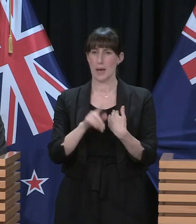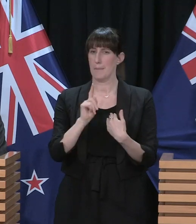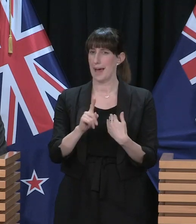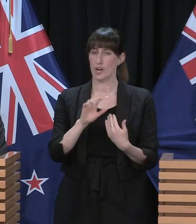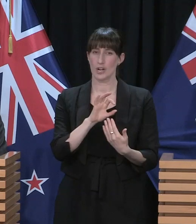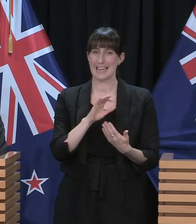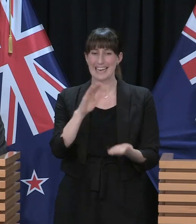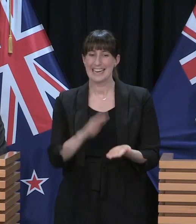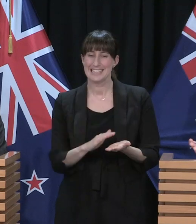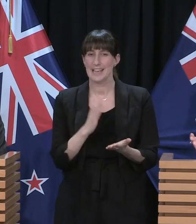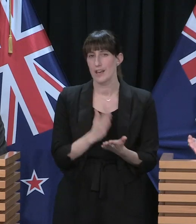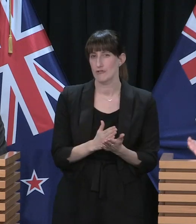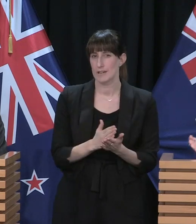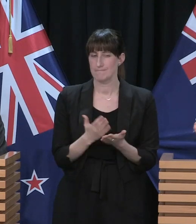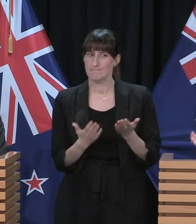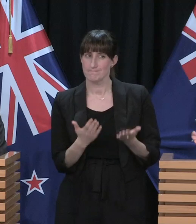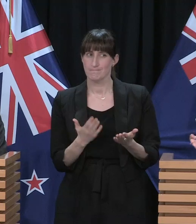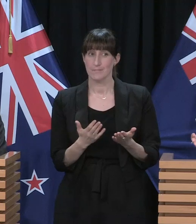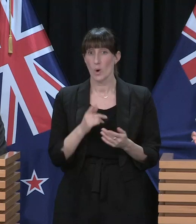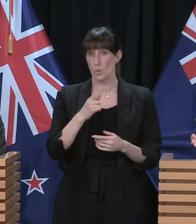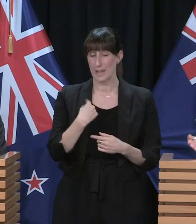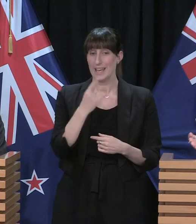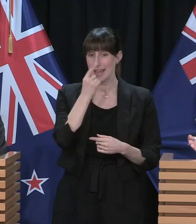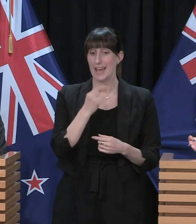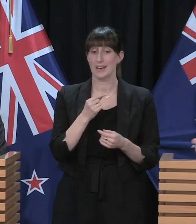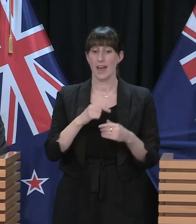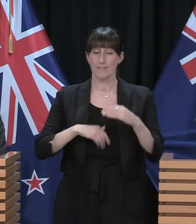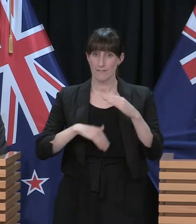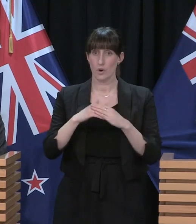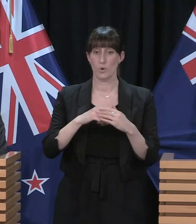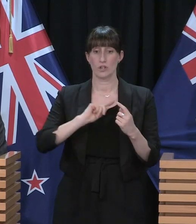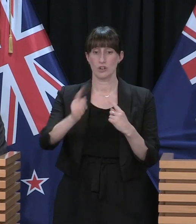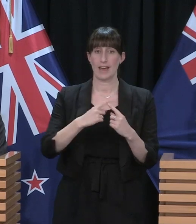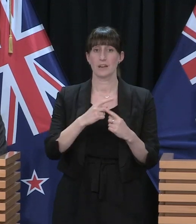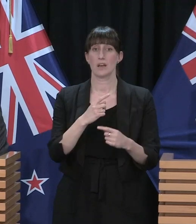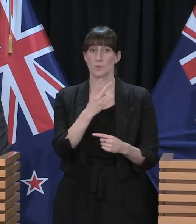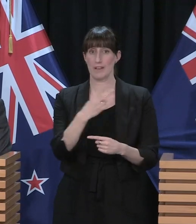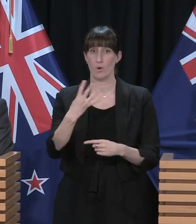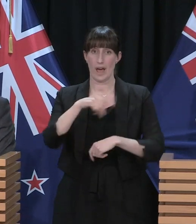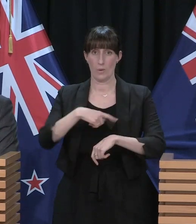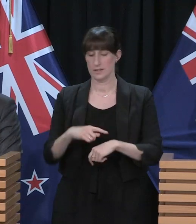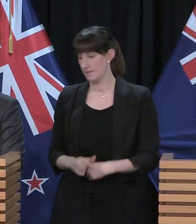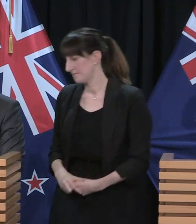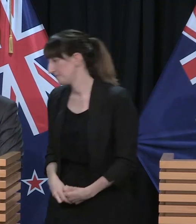the situation where a 90-minute turnaround, but lower accuracy, is better than if we need to we can get